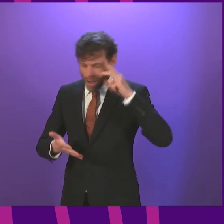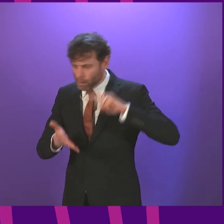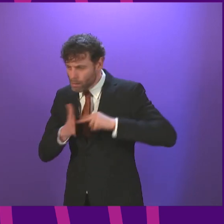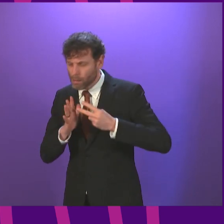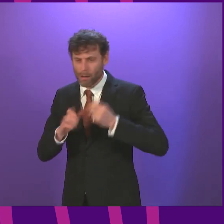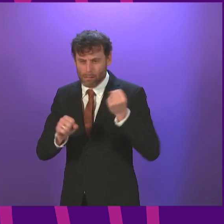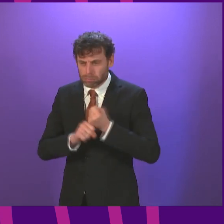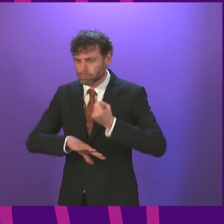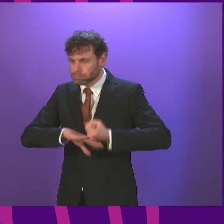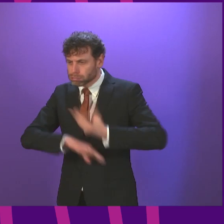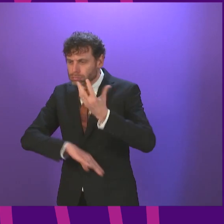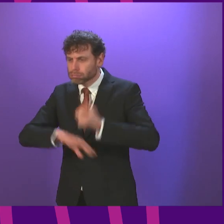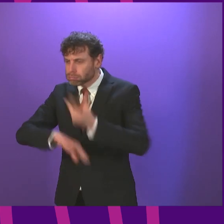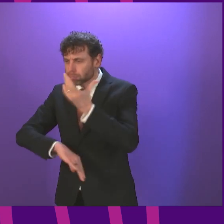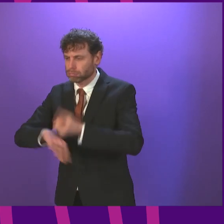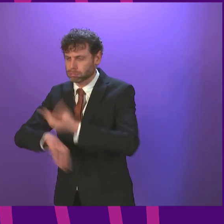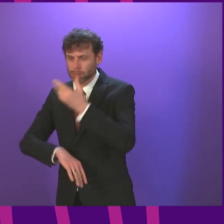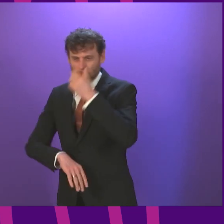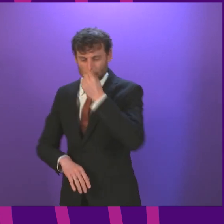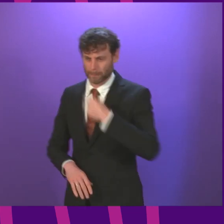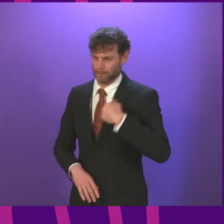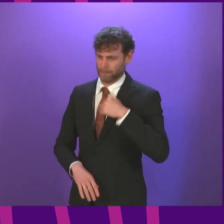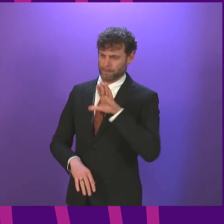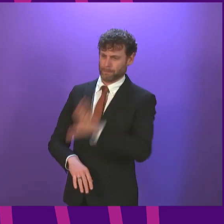It therefore falls on us to show leadership. However, the only reason why air passenger